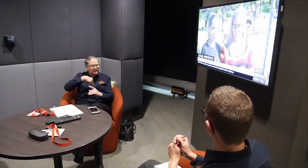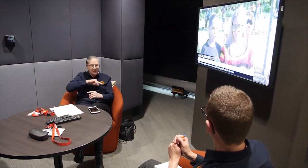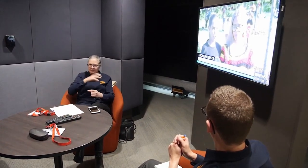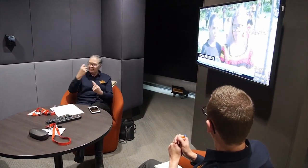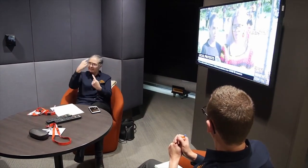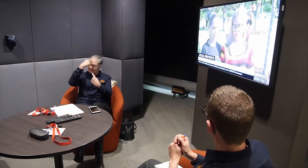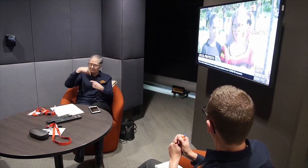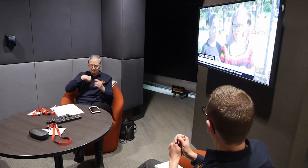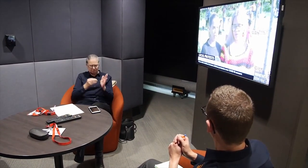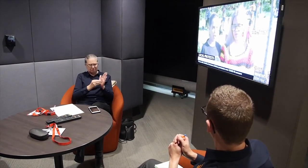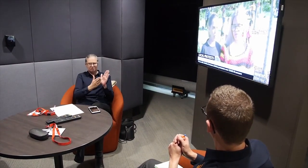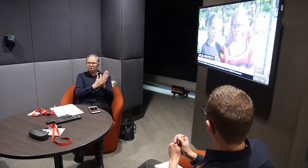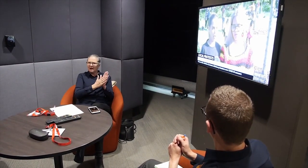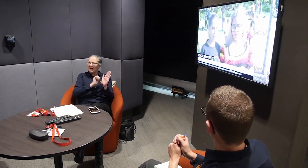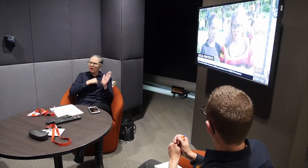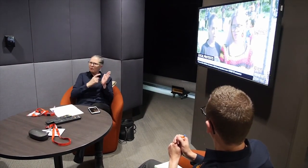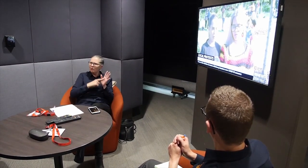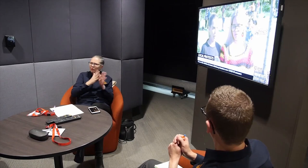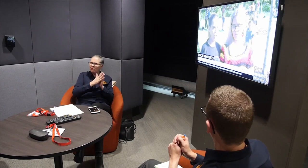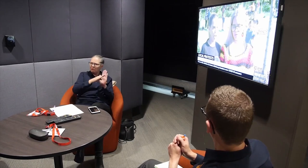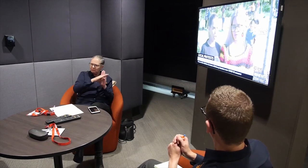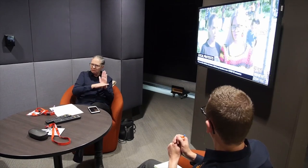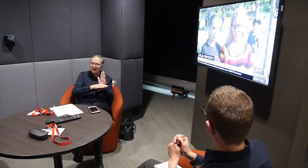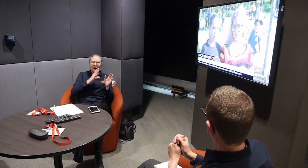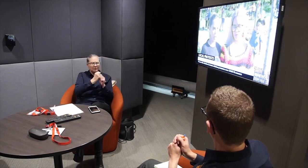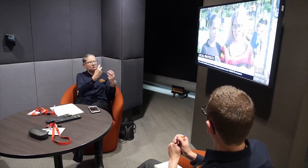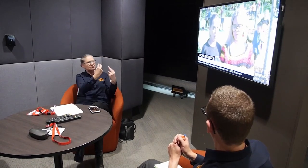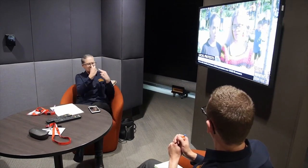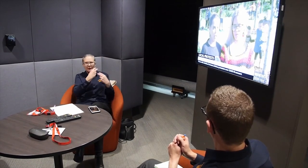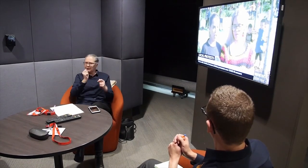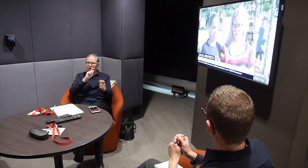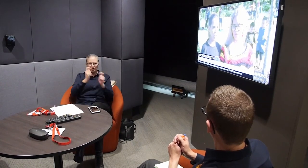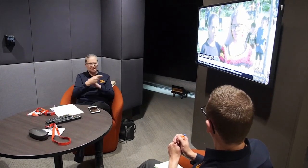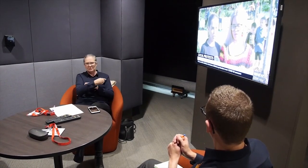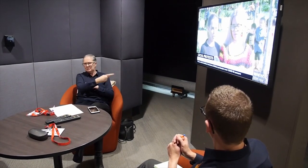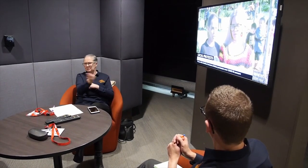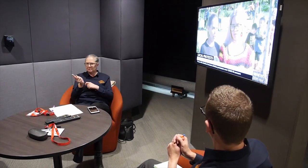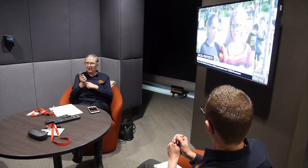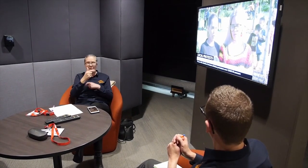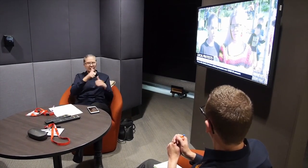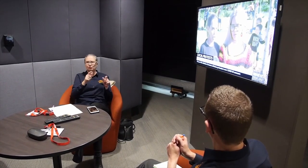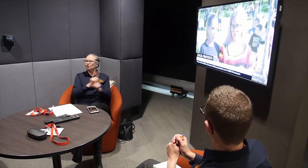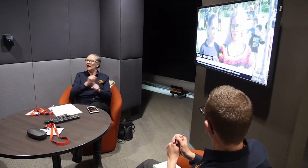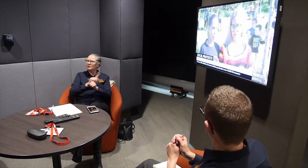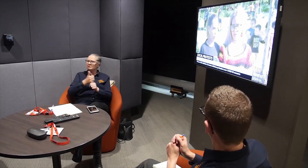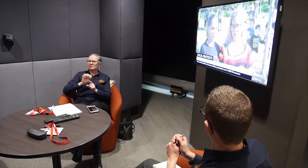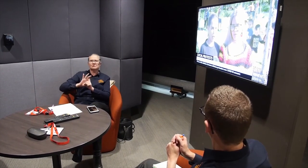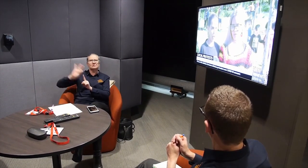Our laws should reflect and acknowledge our differences so that the government will progress changes that lead to improvements.